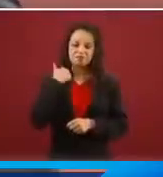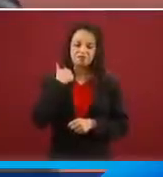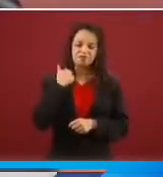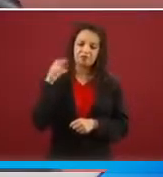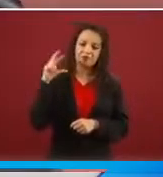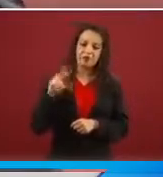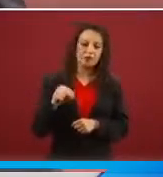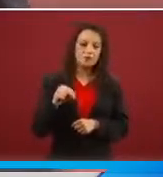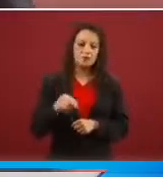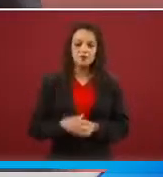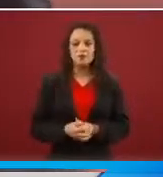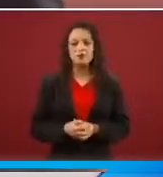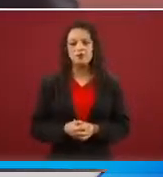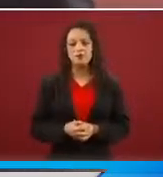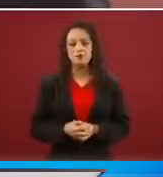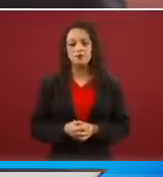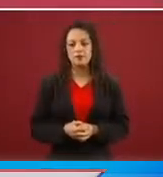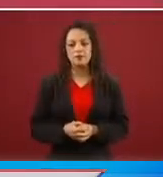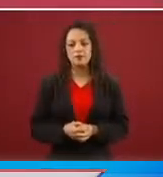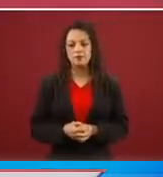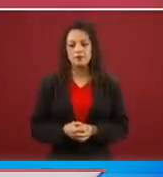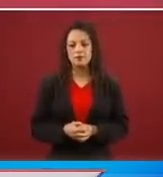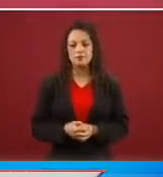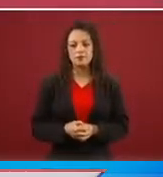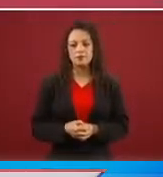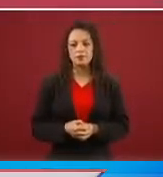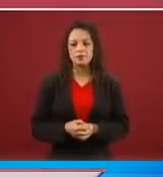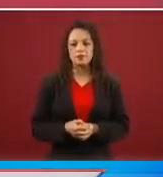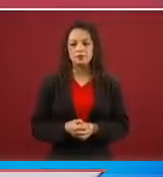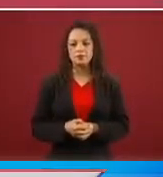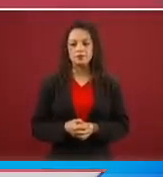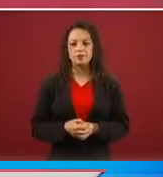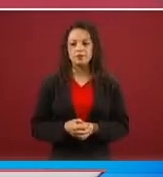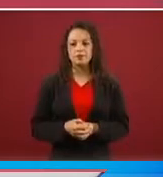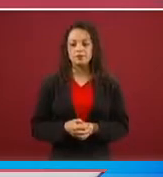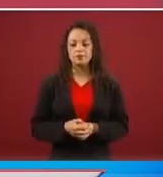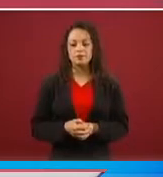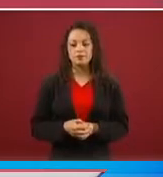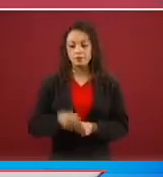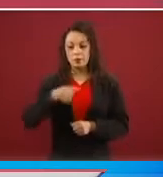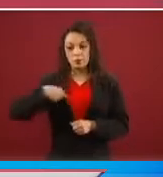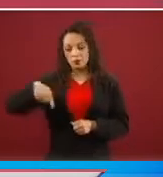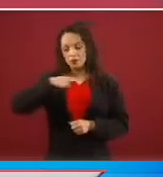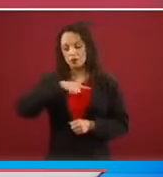2. Corruption in INFONAVIT President affirms that his Government will litigate whatever is necessary